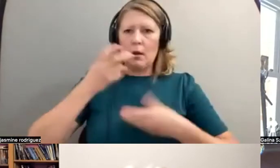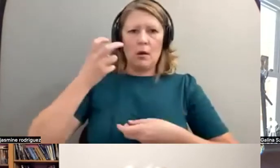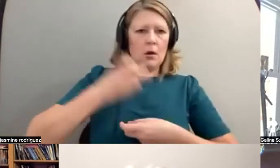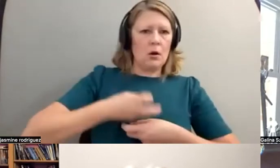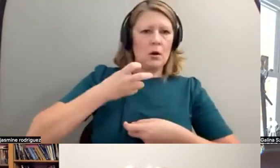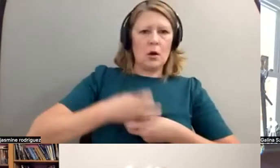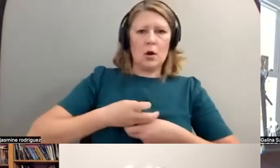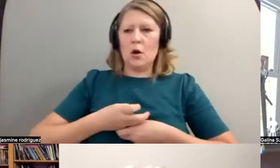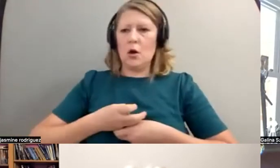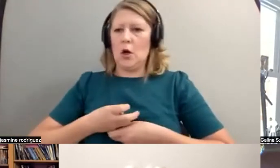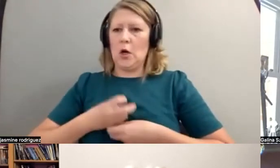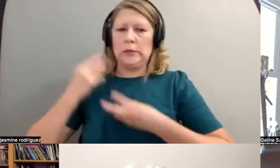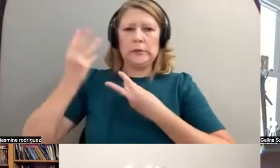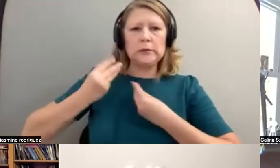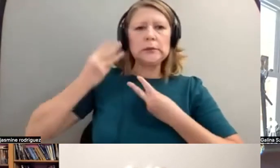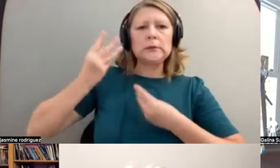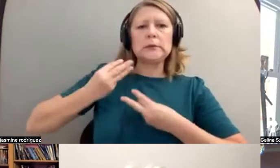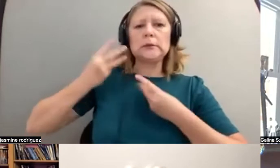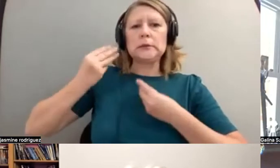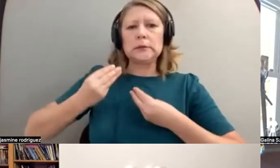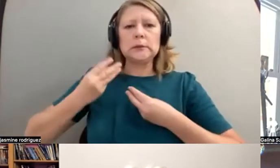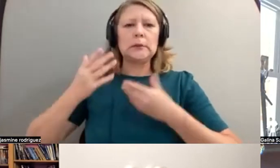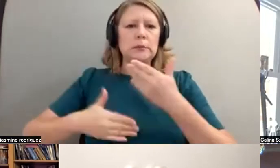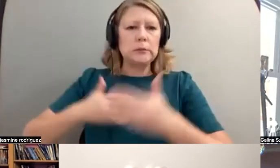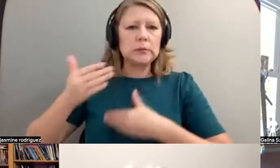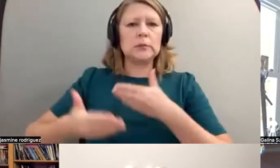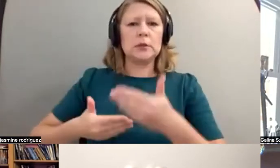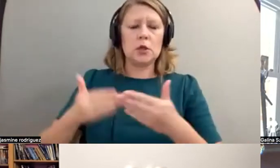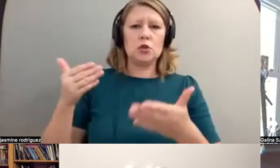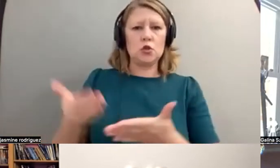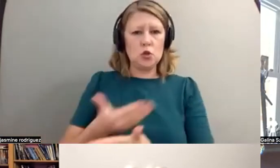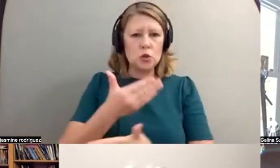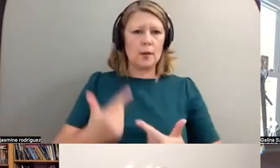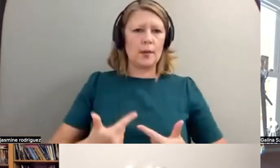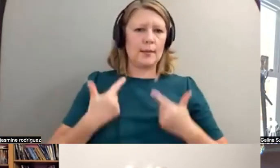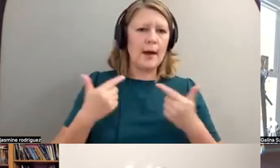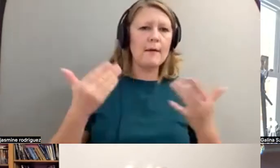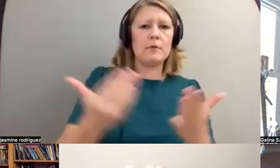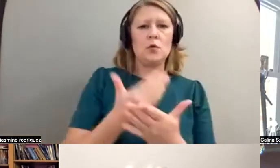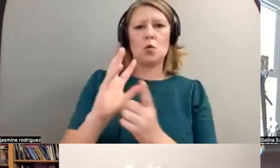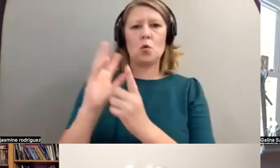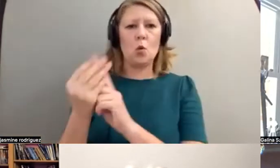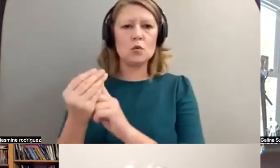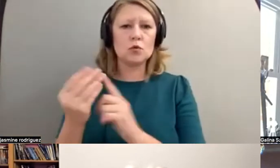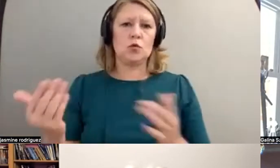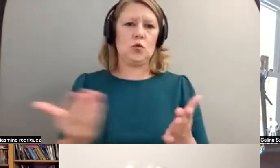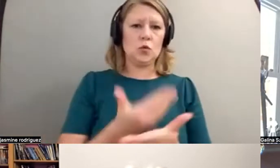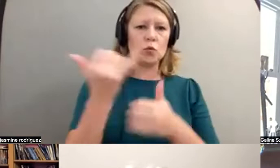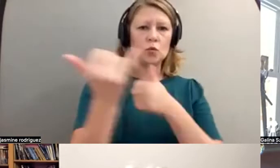and new culture. Um, and how it starts? Well I, I listened to person,